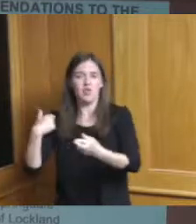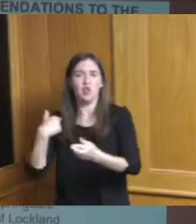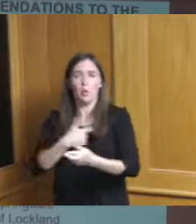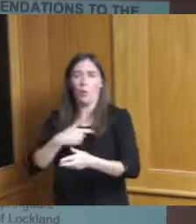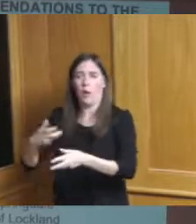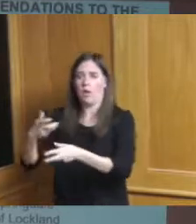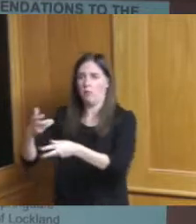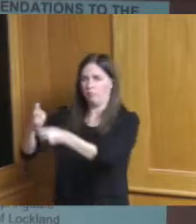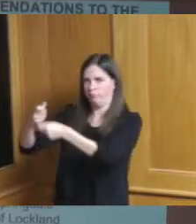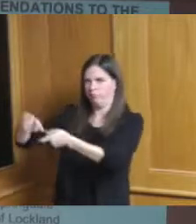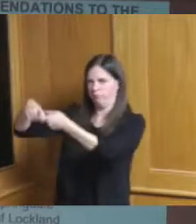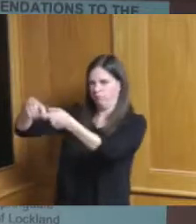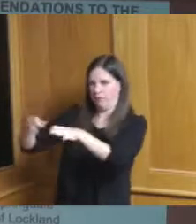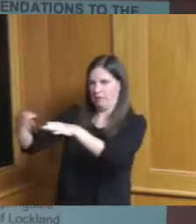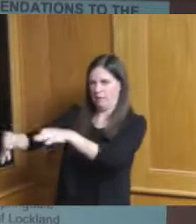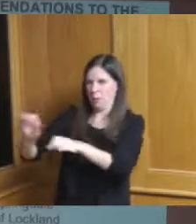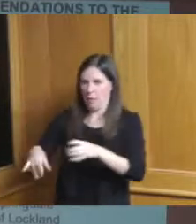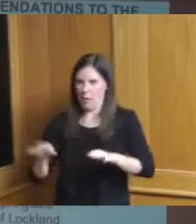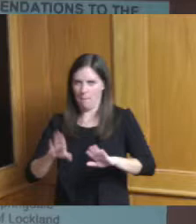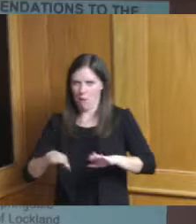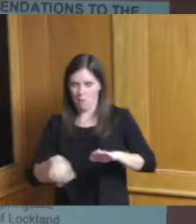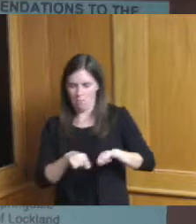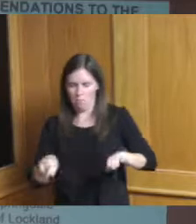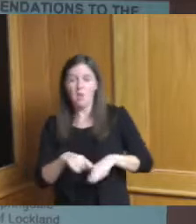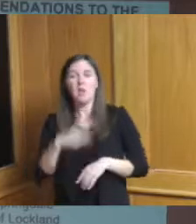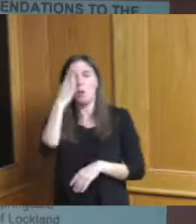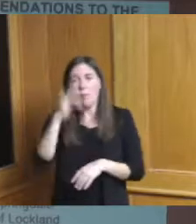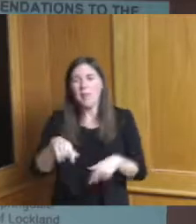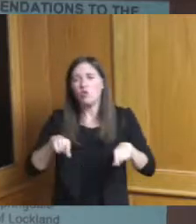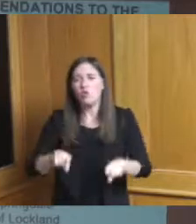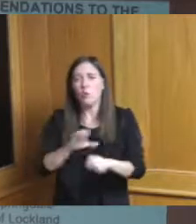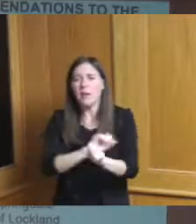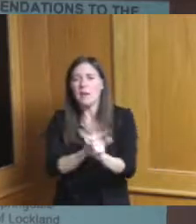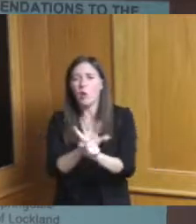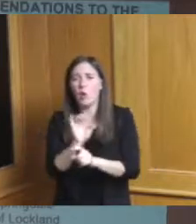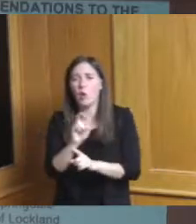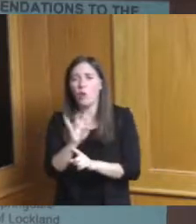point out as you all know that during Covid-19 some of our companies were impacted by that